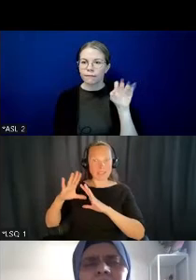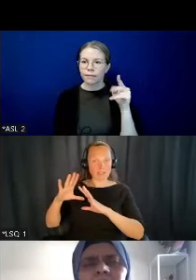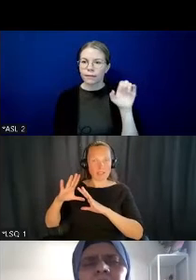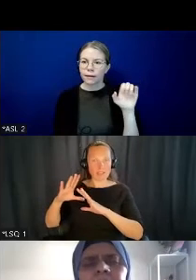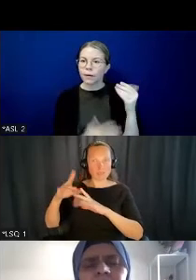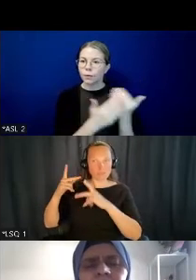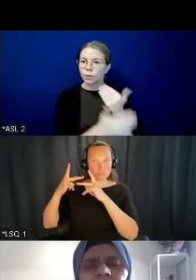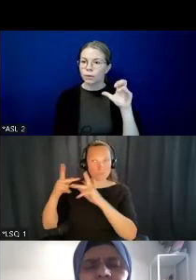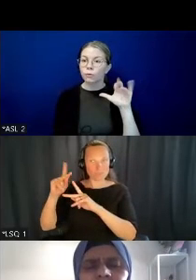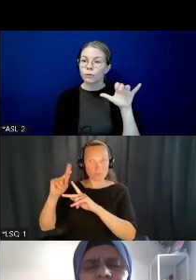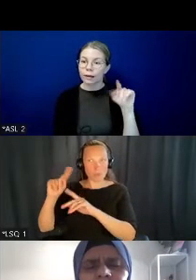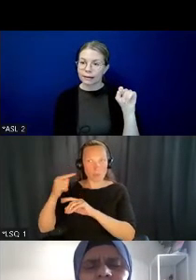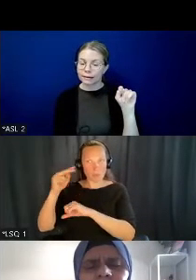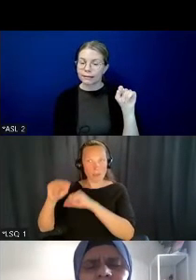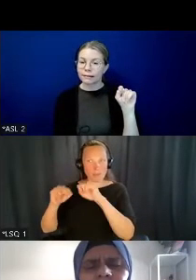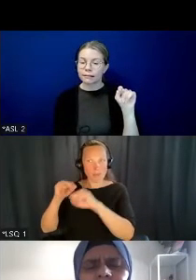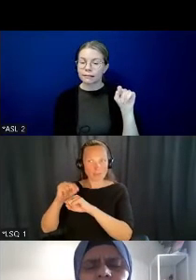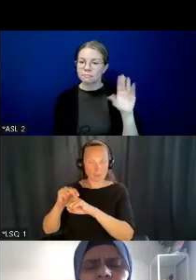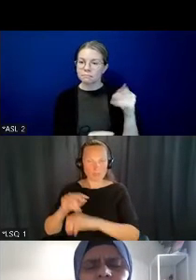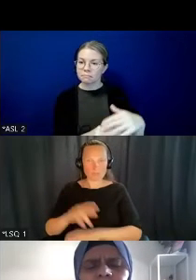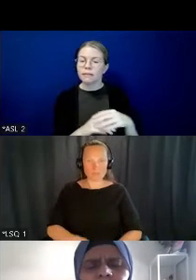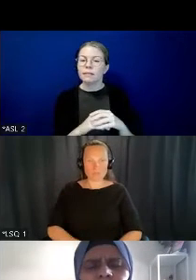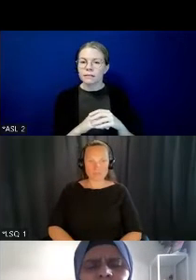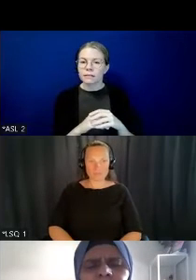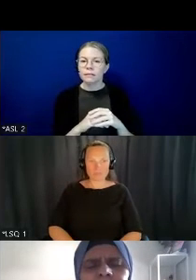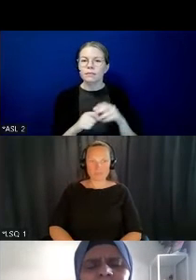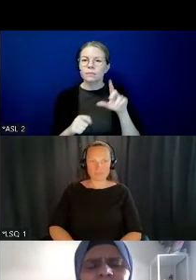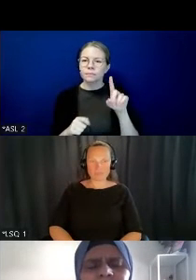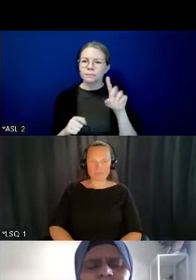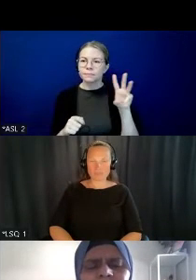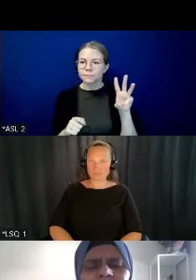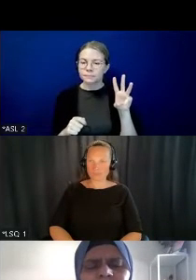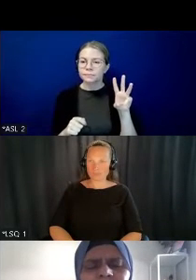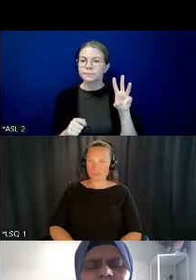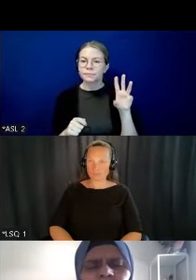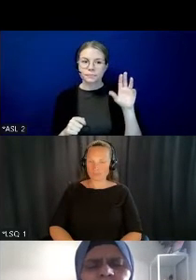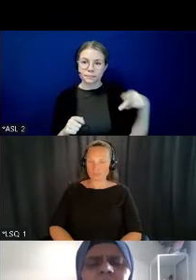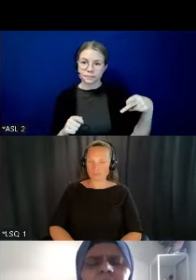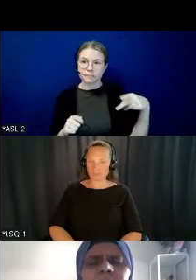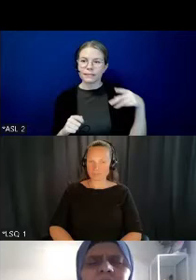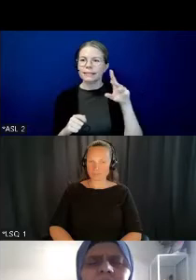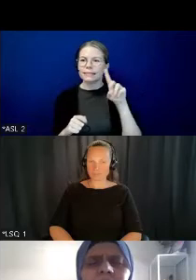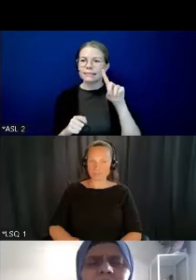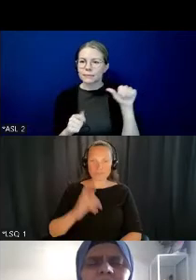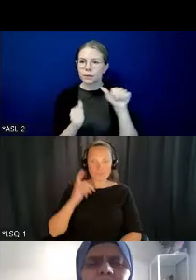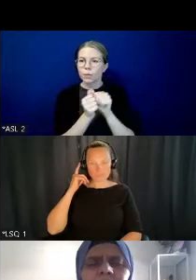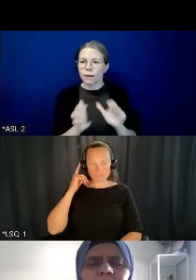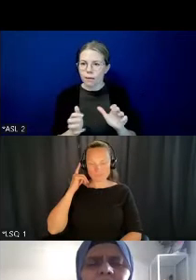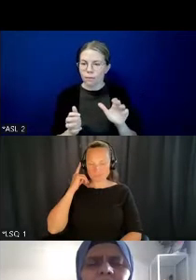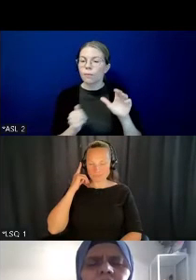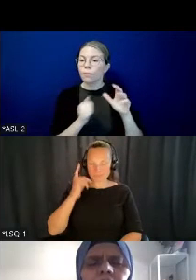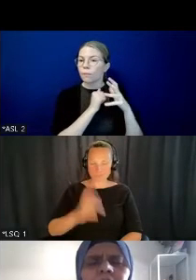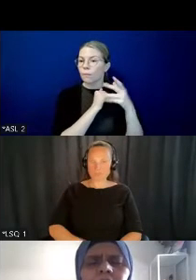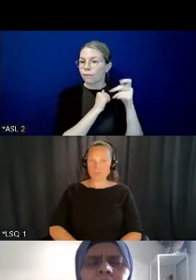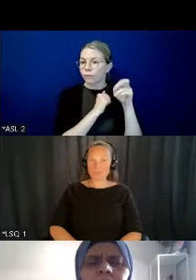THE DWP JOURNEYS, DISABILITY WITHOUT POVERTY JOURNEY BEGAN DURING THE PANDEMIC. THERE'S A LOT